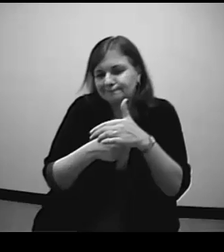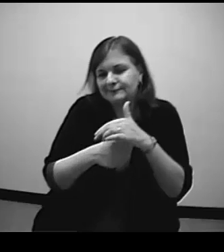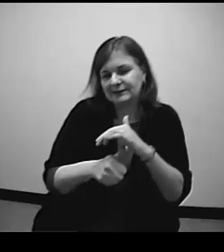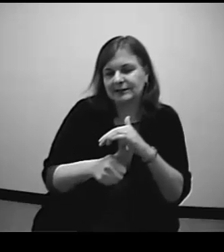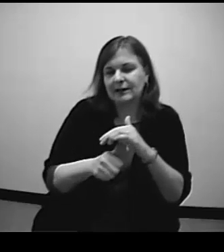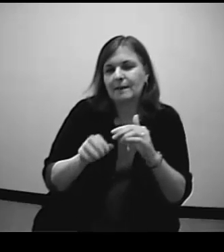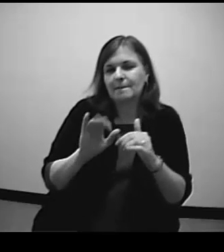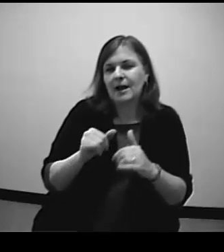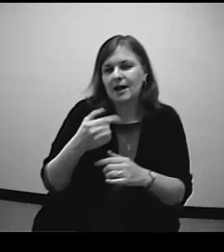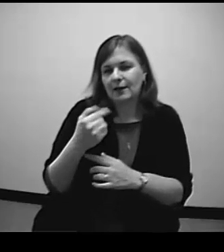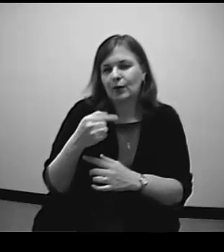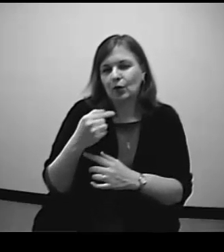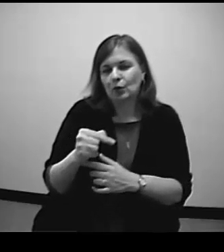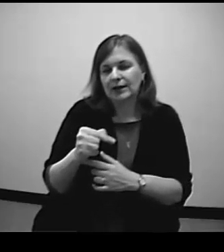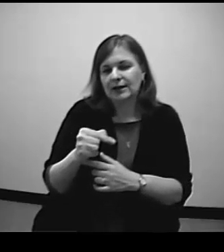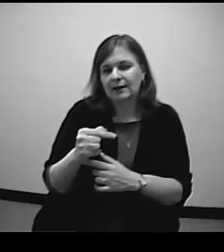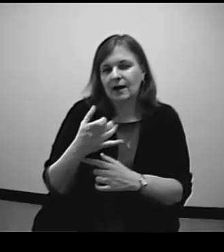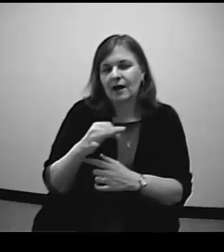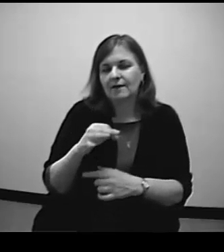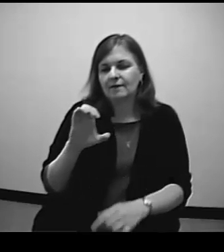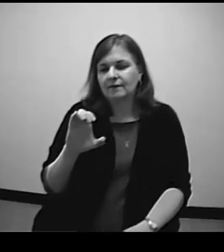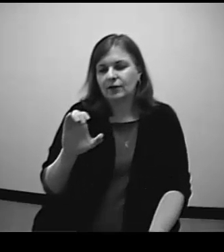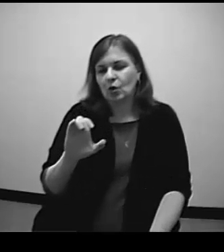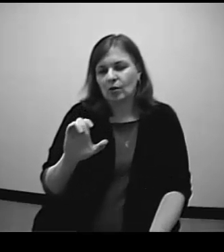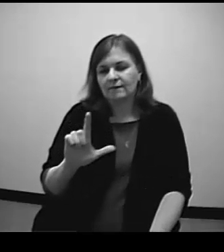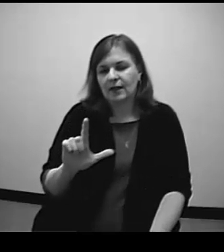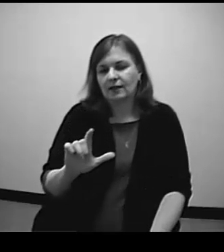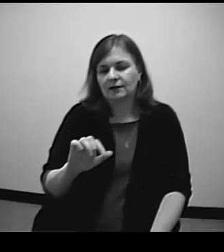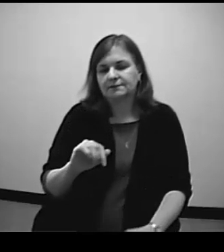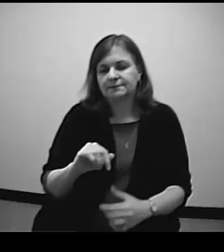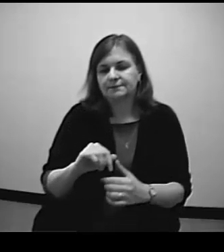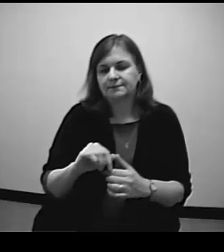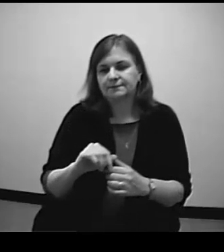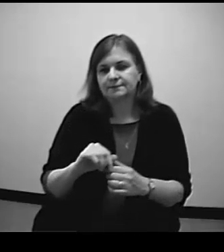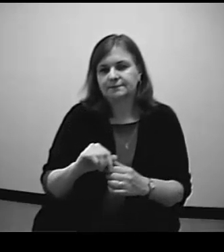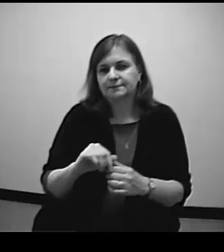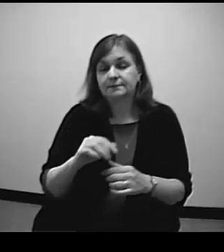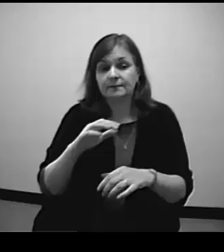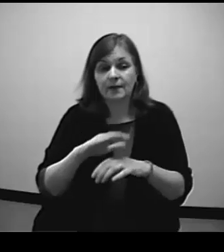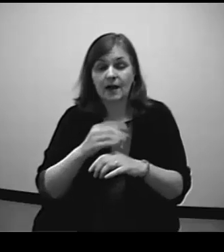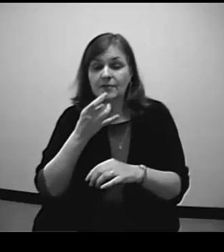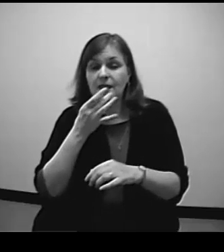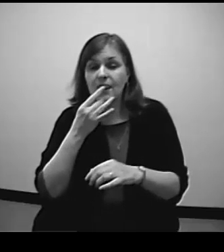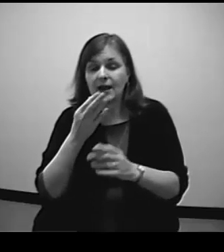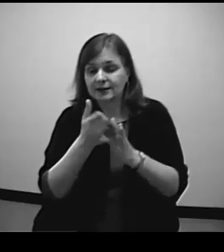overshadowed by the green of the chlorophyll on our light spectrum